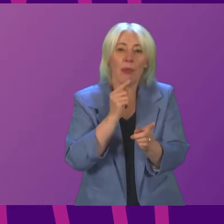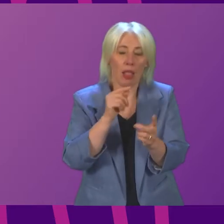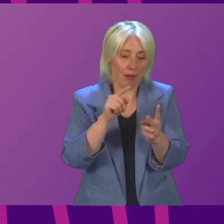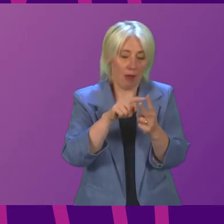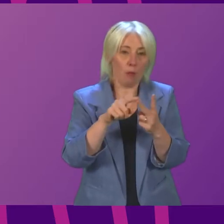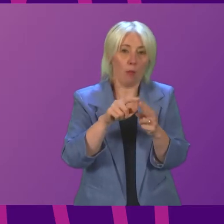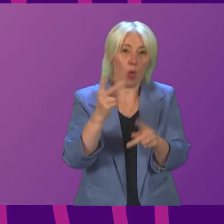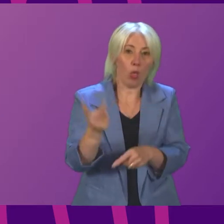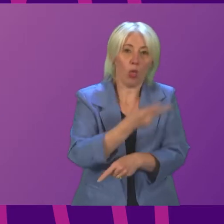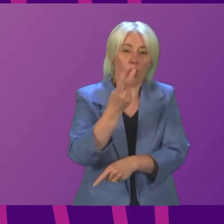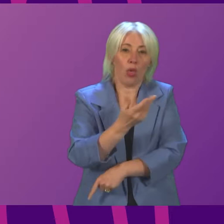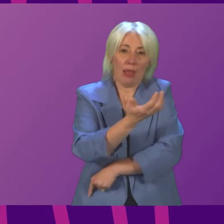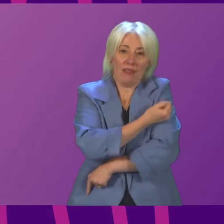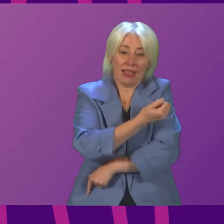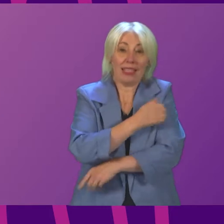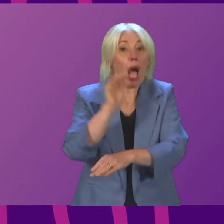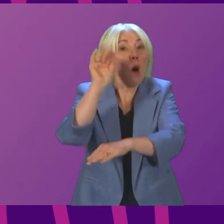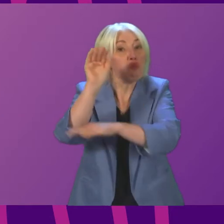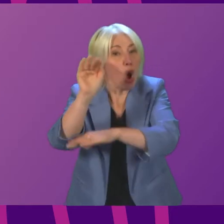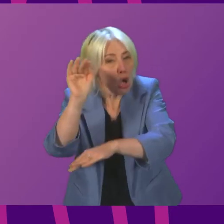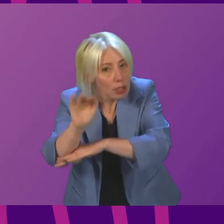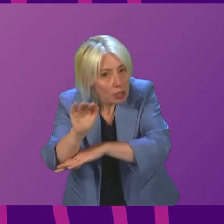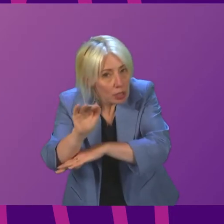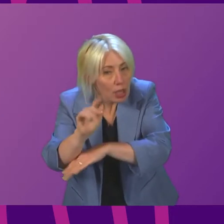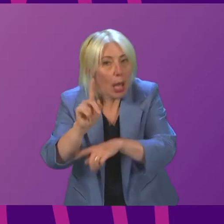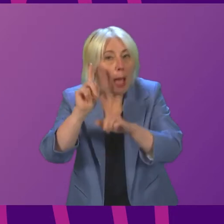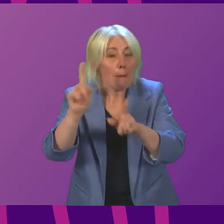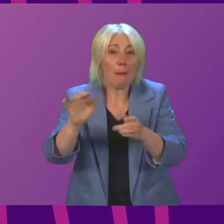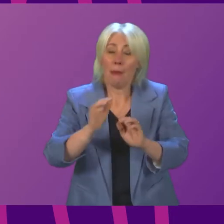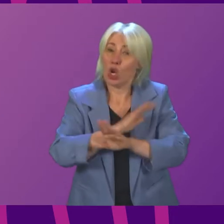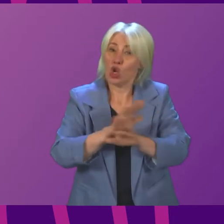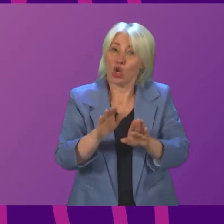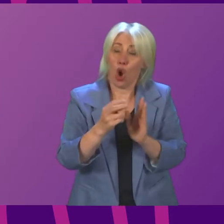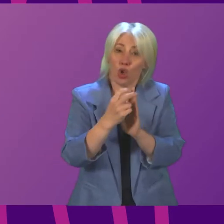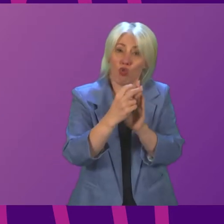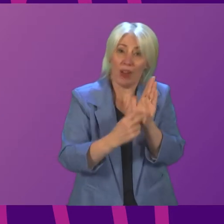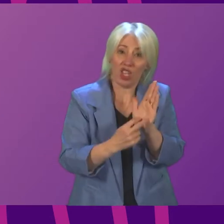vaccine abroad and therefore are not necessarily on the register for the flu vaccine roll-out?